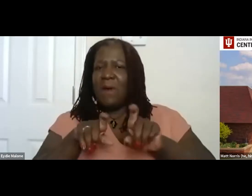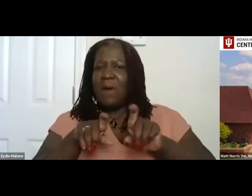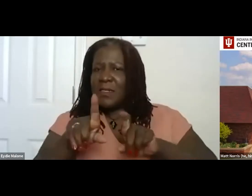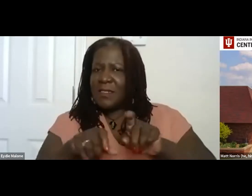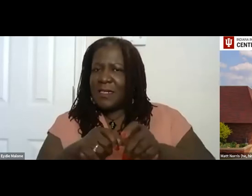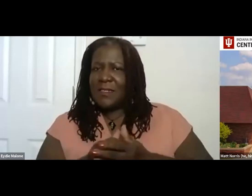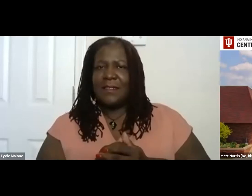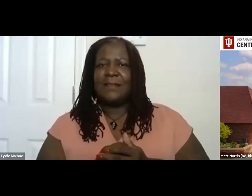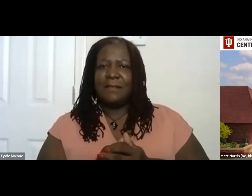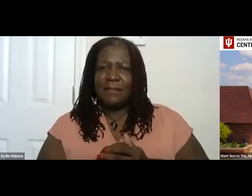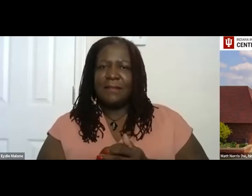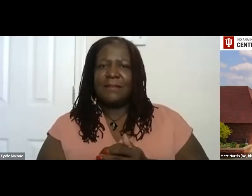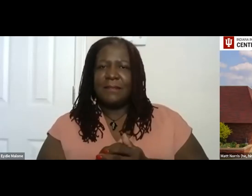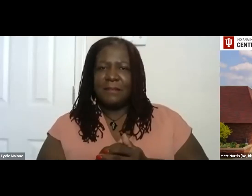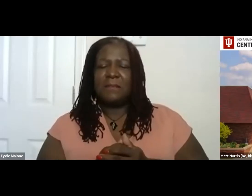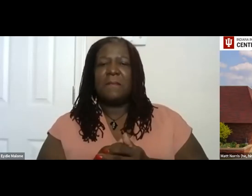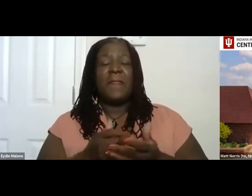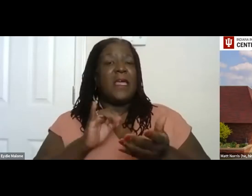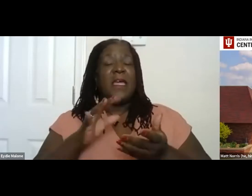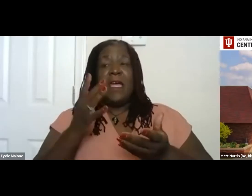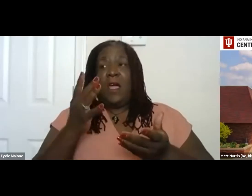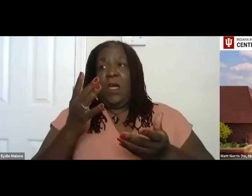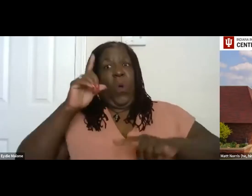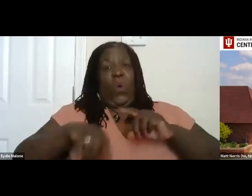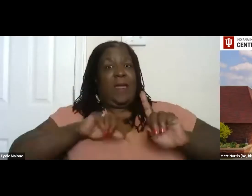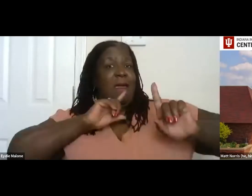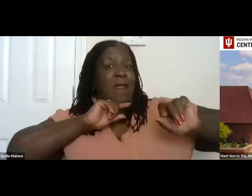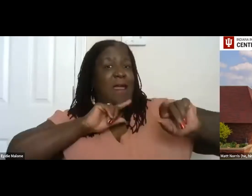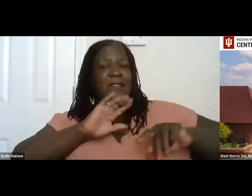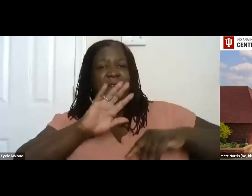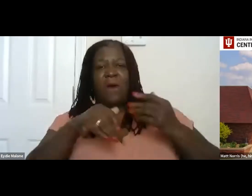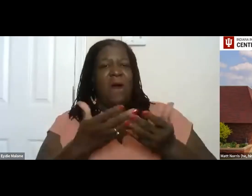can't guarantee that we'll get to all the questions, but I want to say that we do have